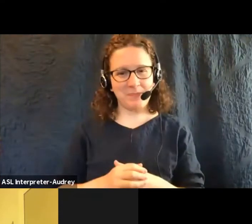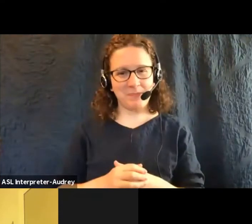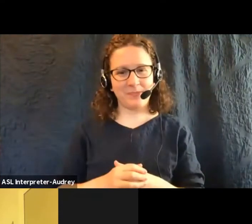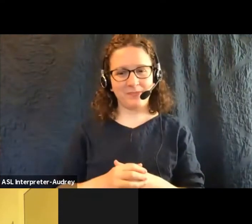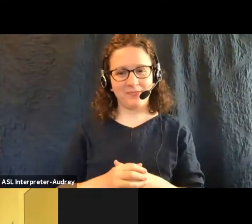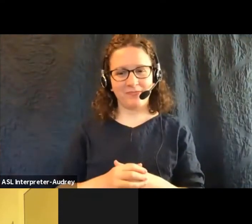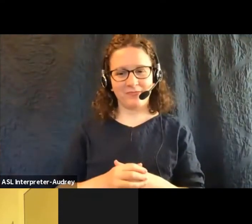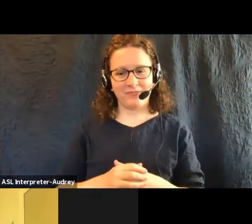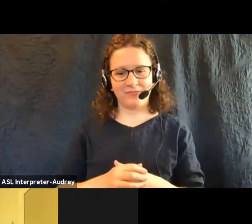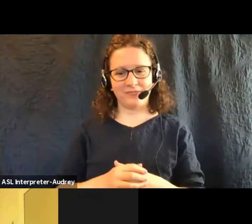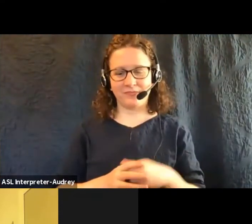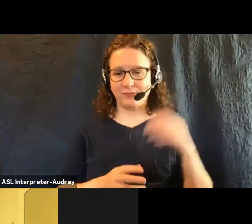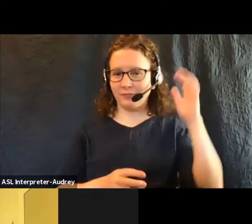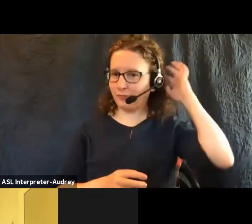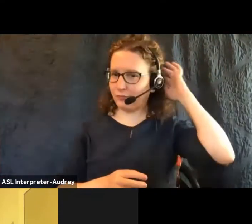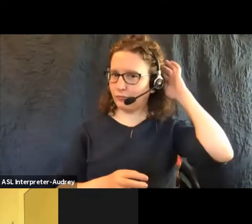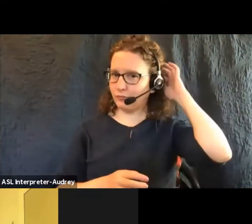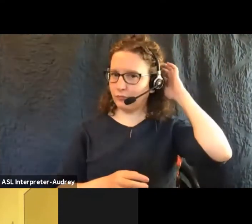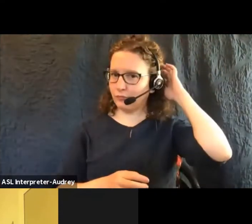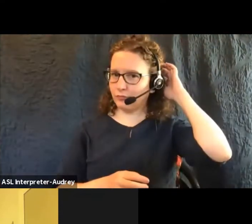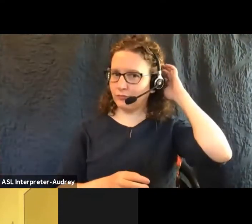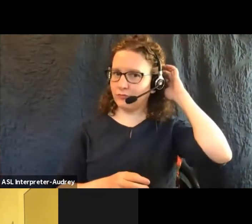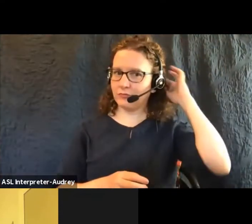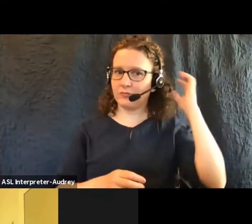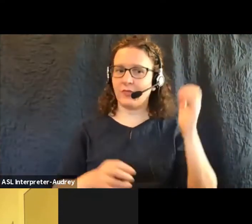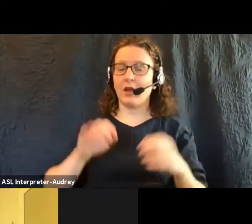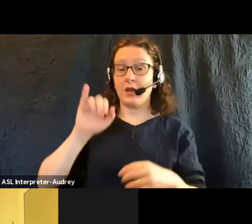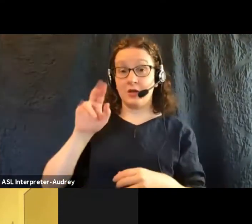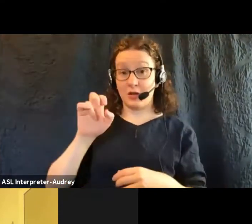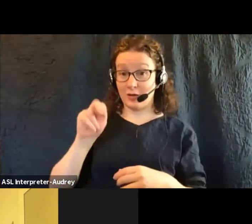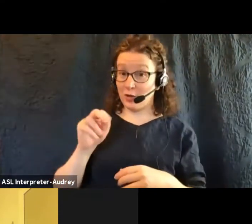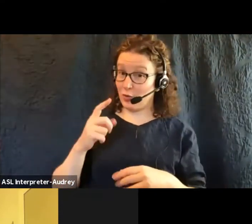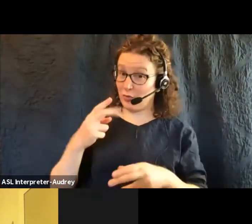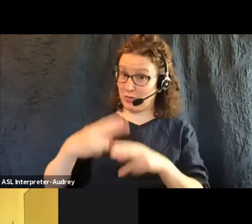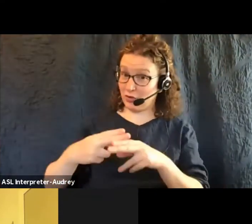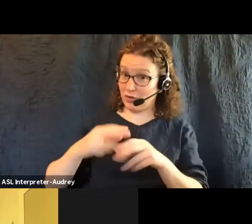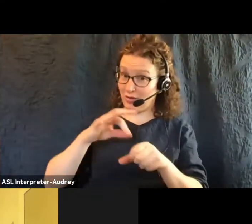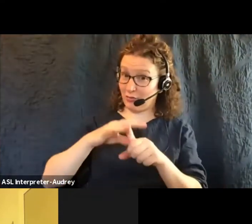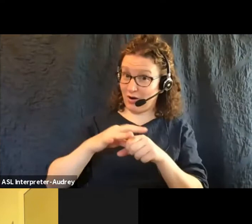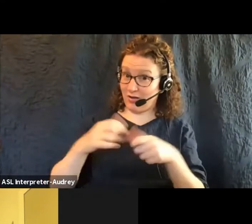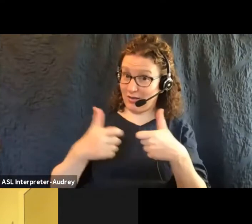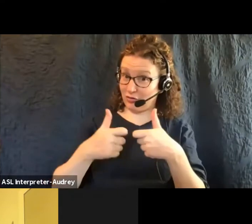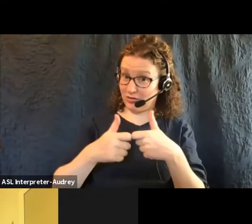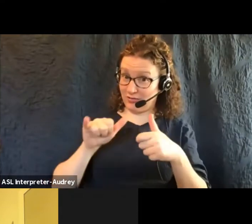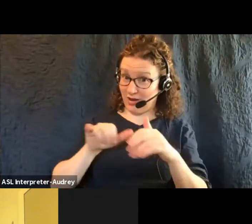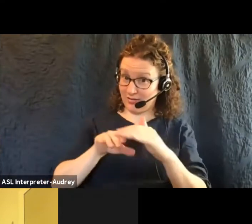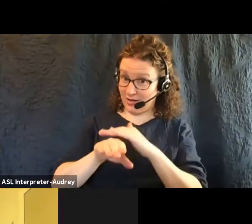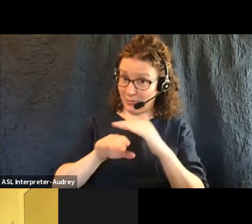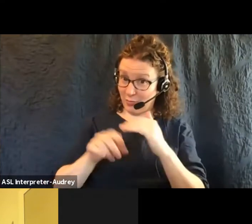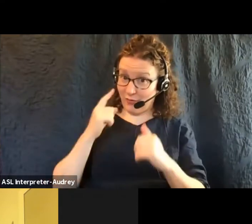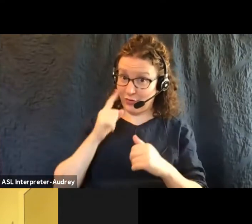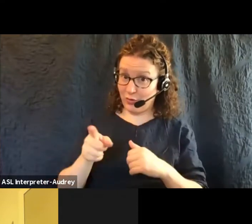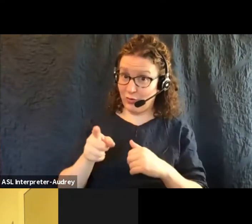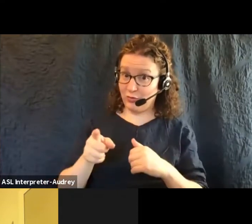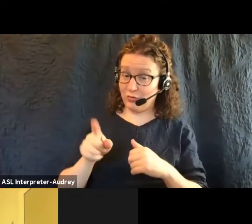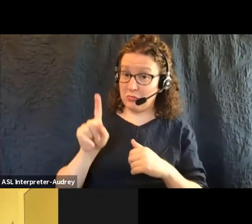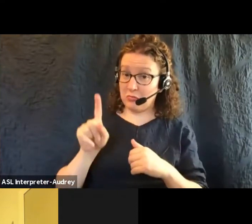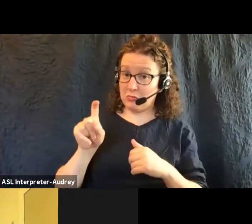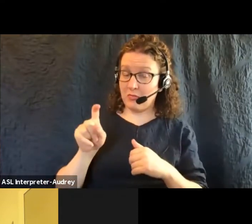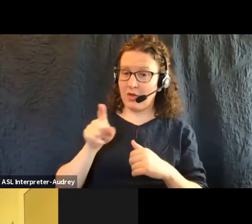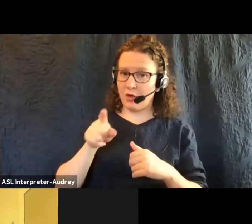You mentioned electronic elections, is that pretty accessible, for you, I think you are a person who is blind,